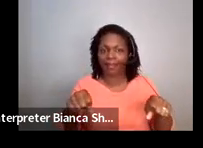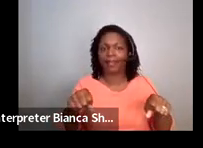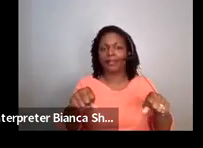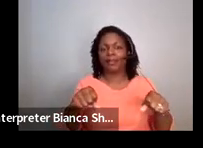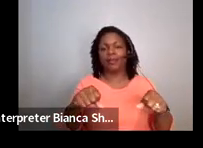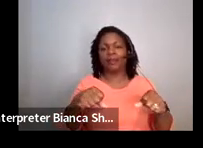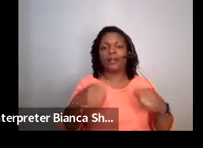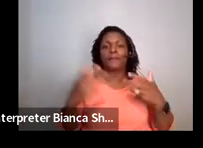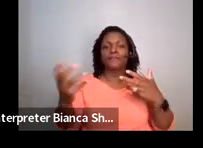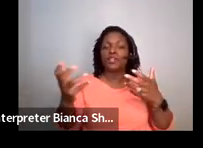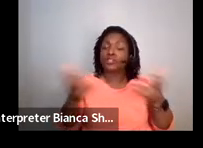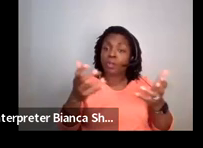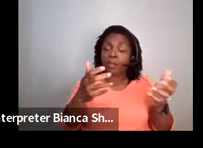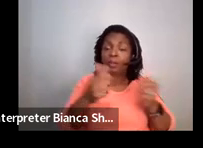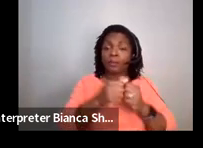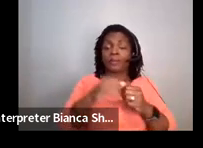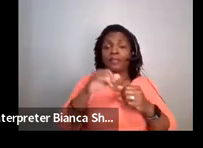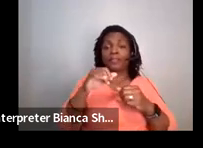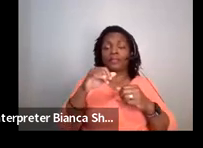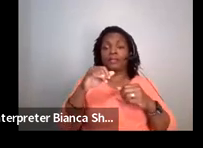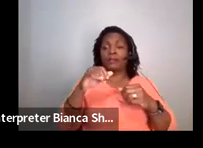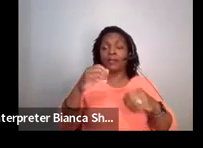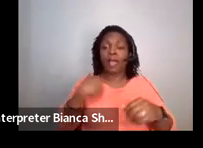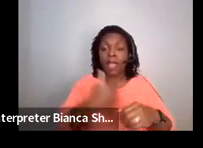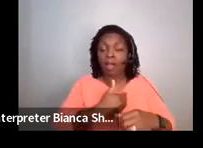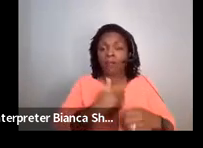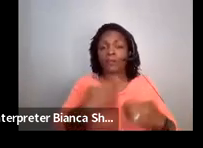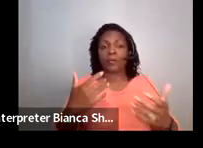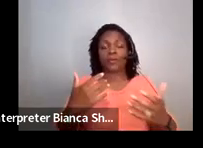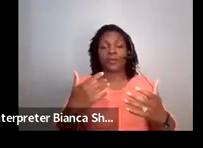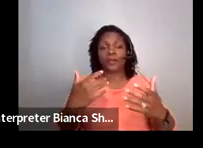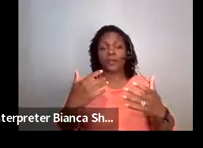But really good for us to keep our brains moving forward.